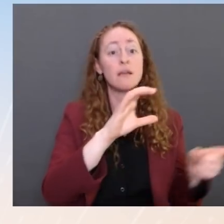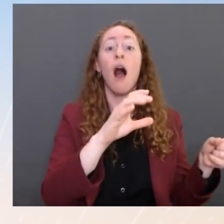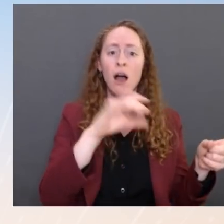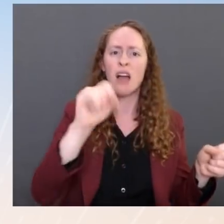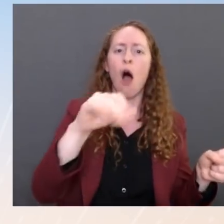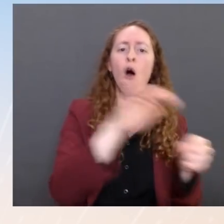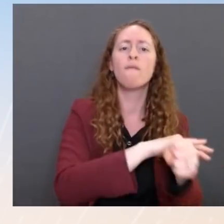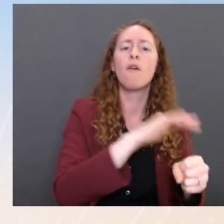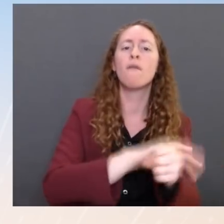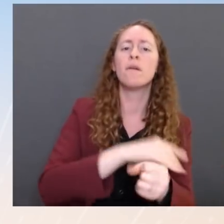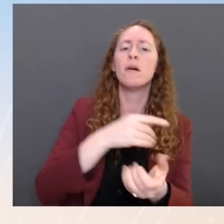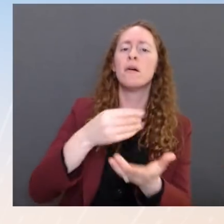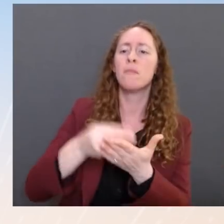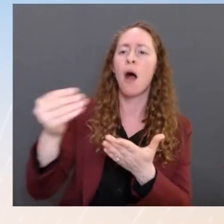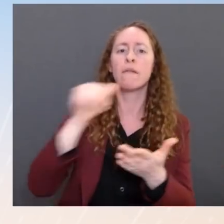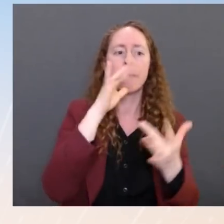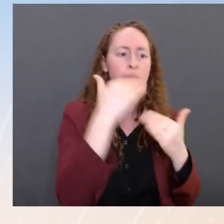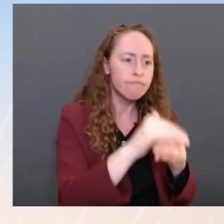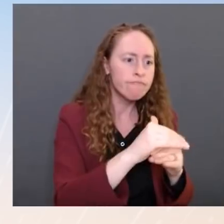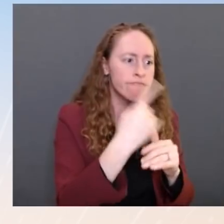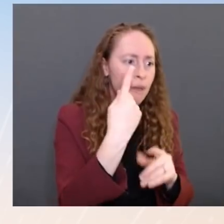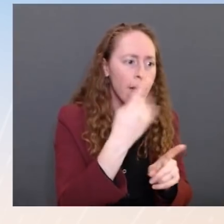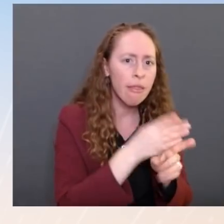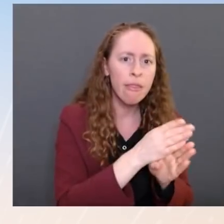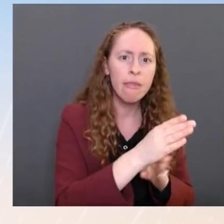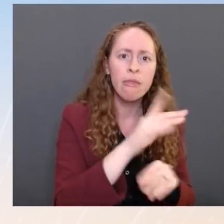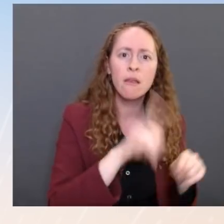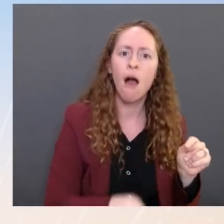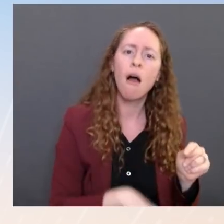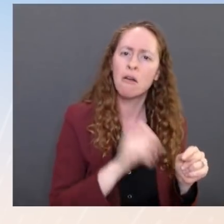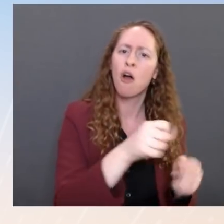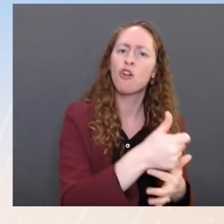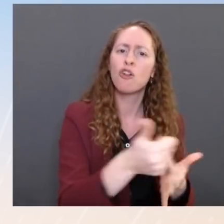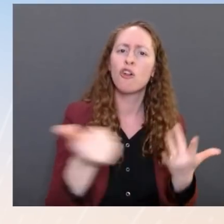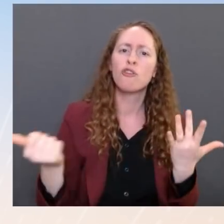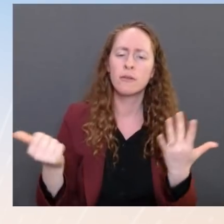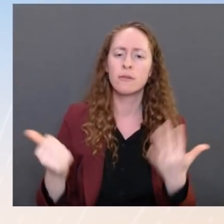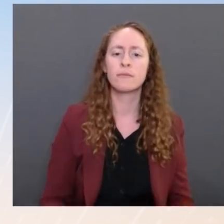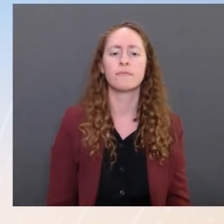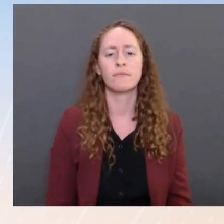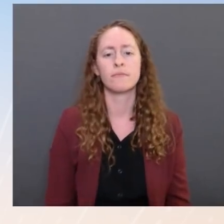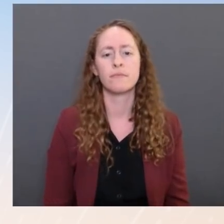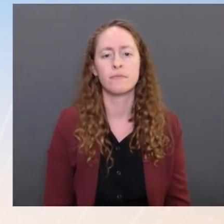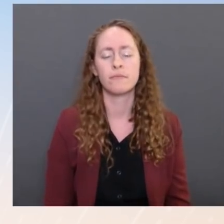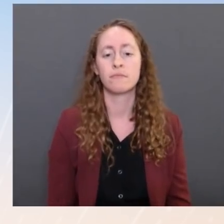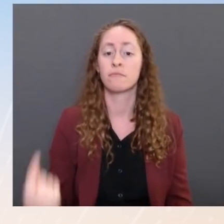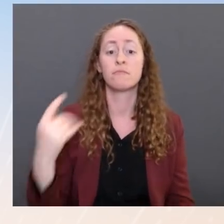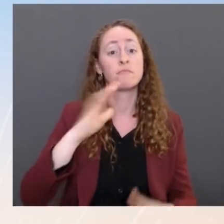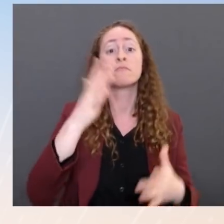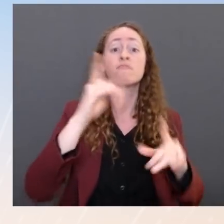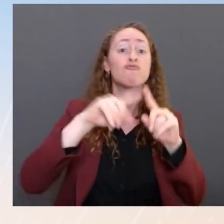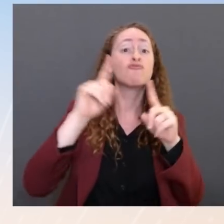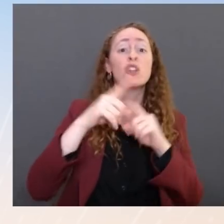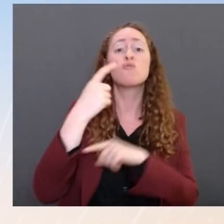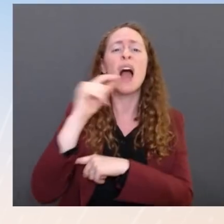We're going to cut every element of red tape we can cut. We're going to work with manufacturers. We're going to import more to expedite this as quickly as possible.